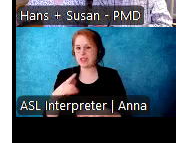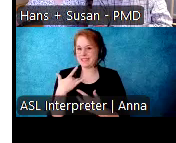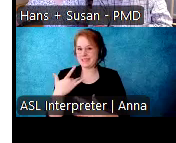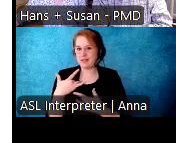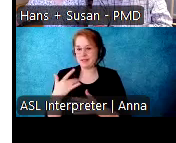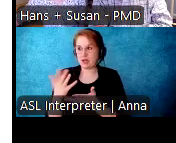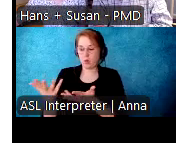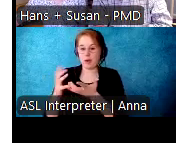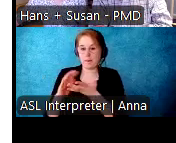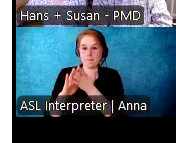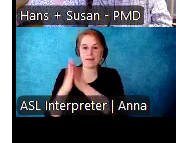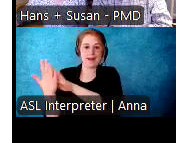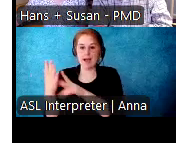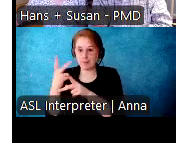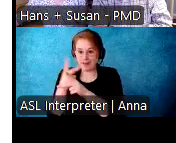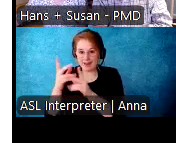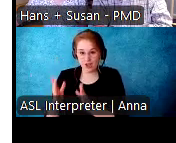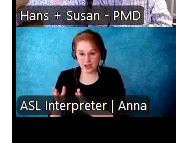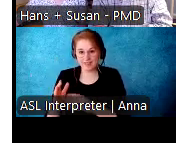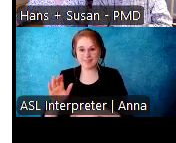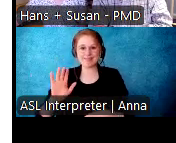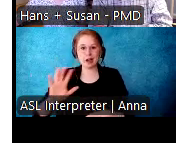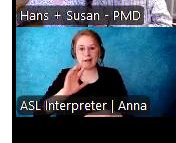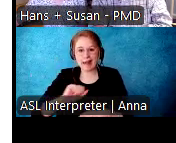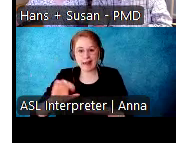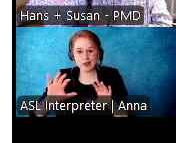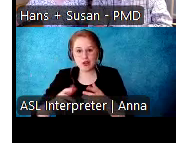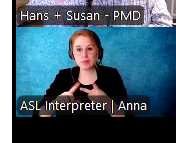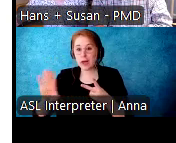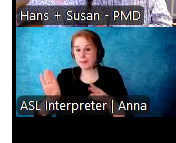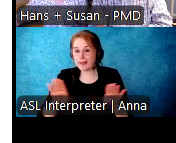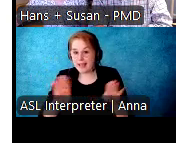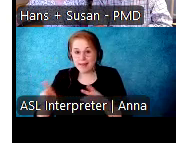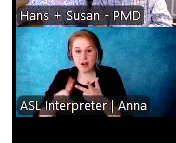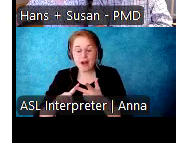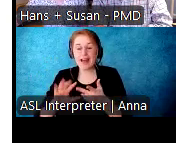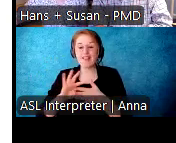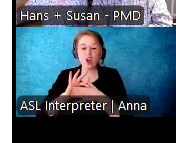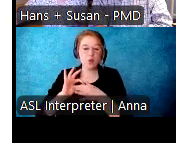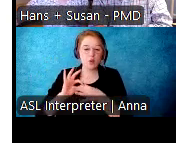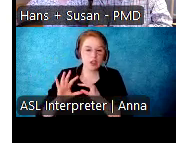through their demographics, their behaviors, and the content of our messaging about the advantages